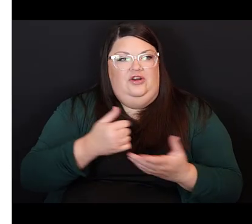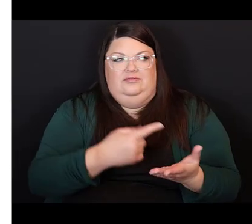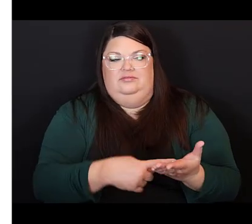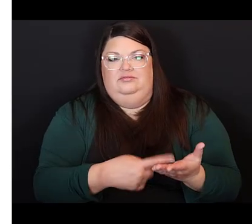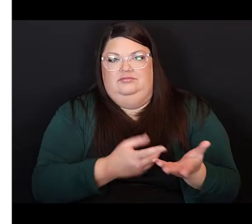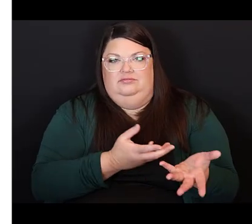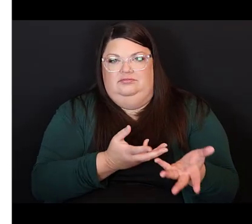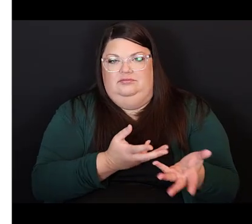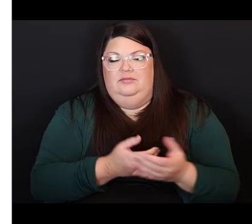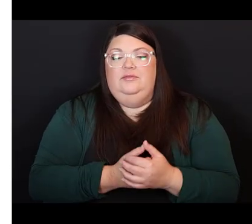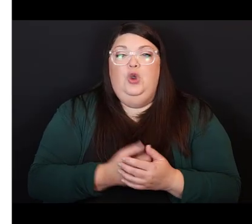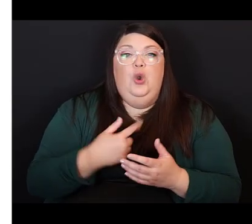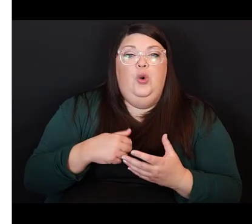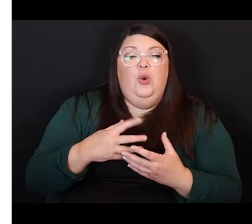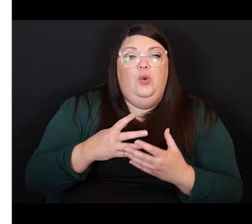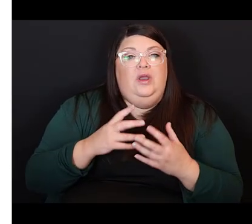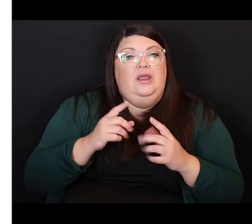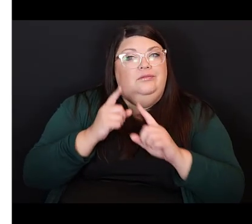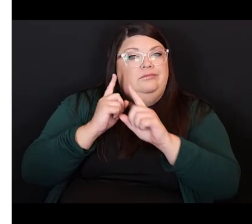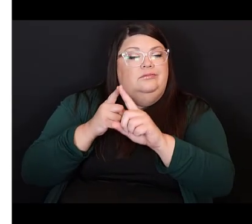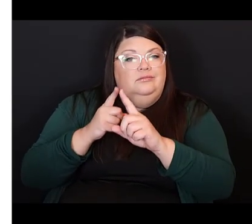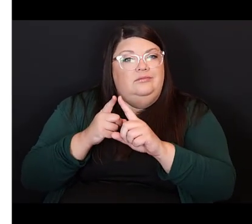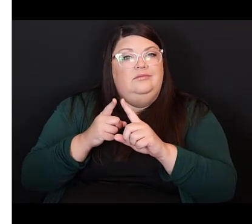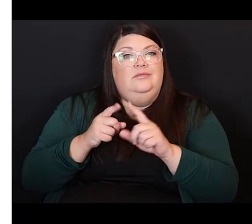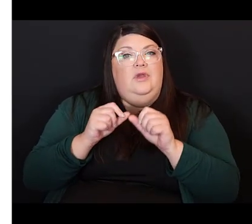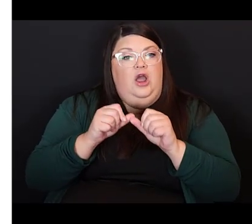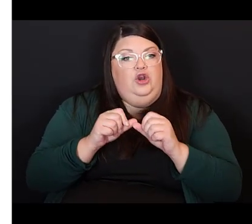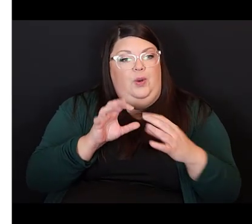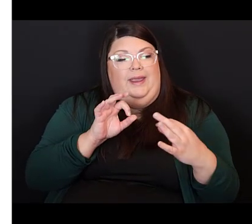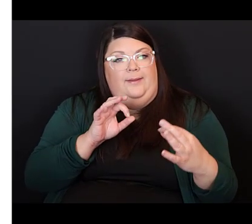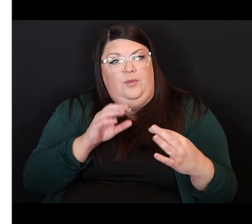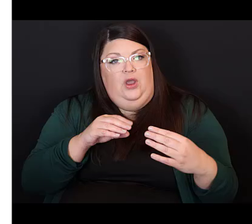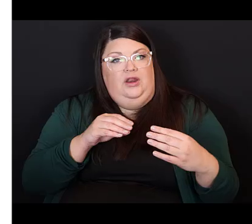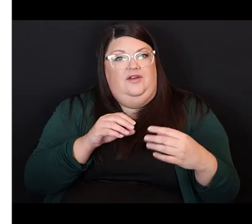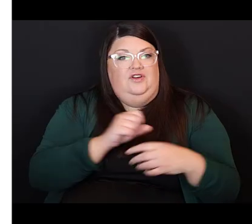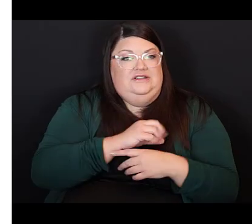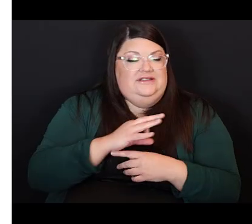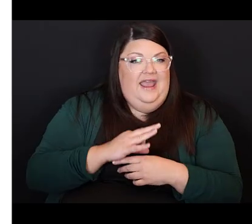We intend on gathering ongoing input from program staff and leadership to learn